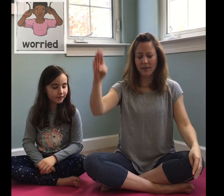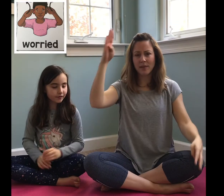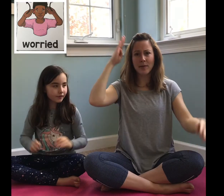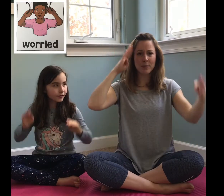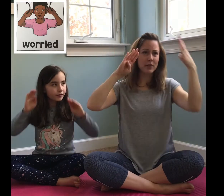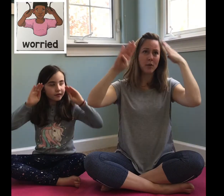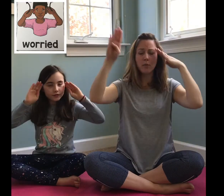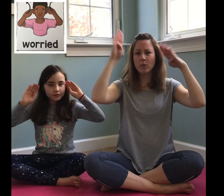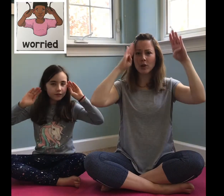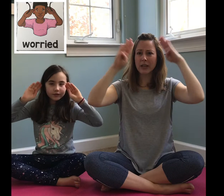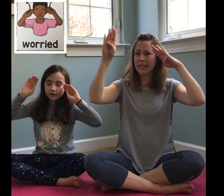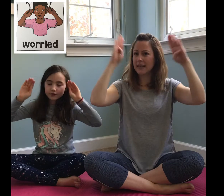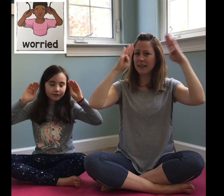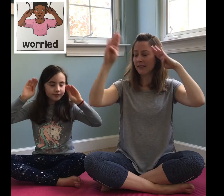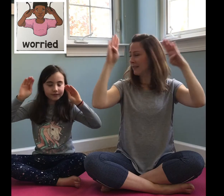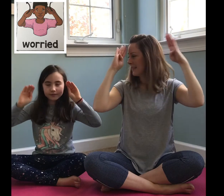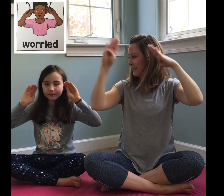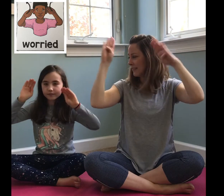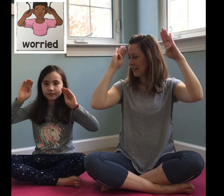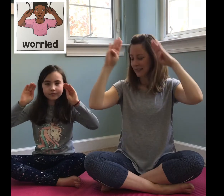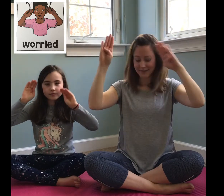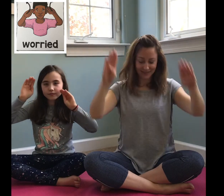I'm so worried